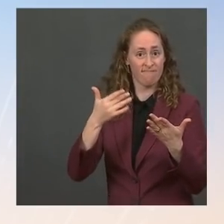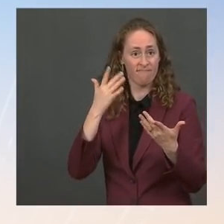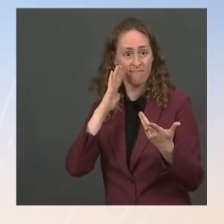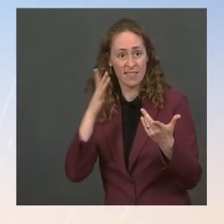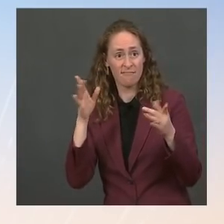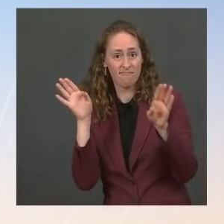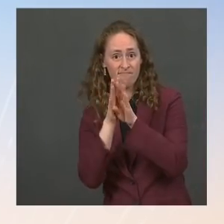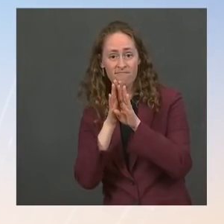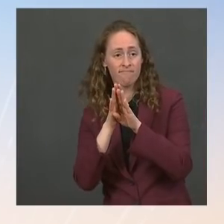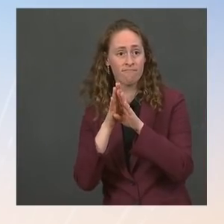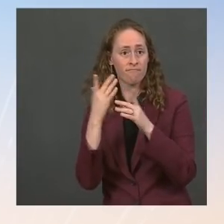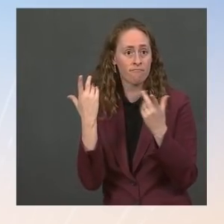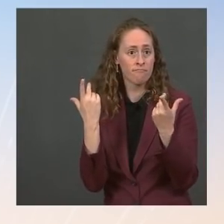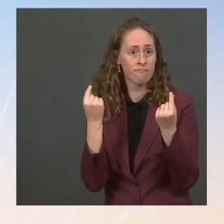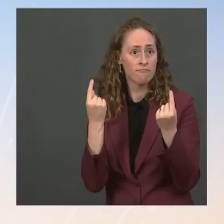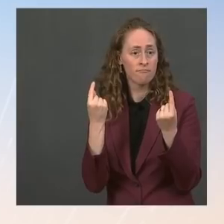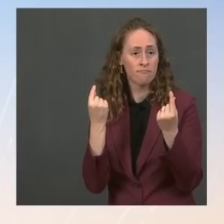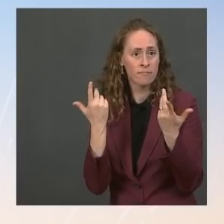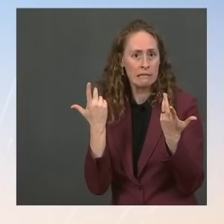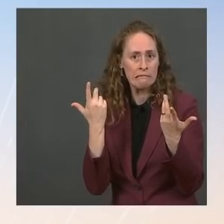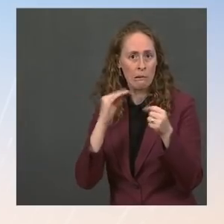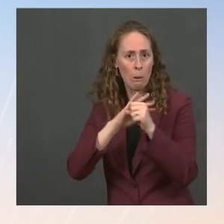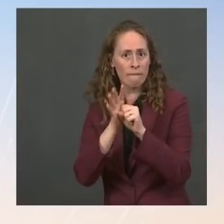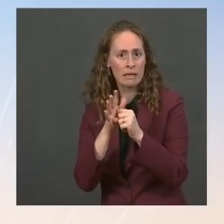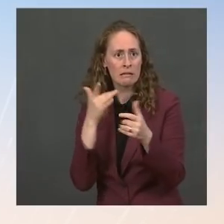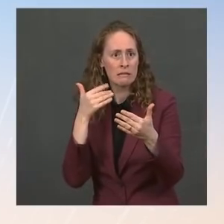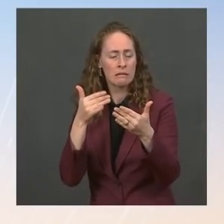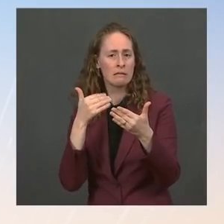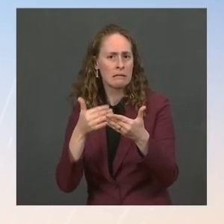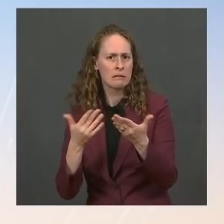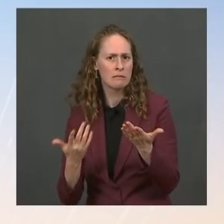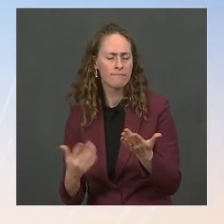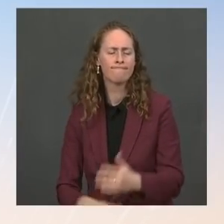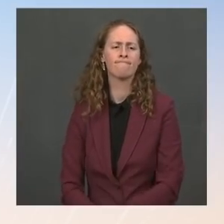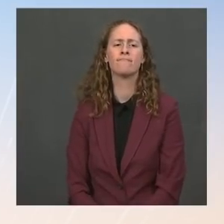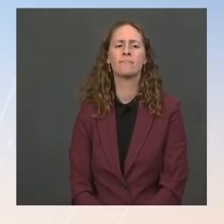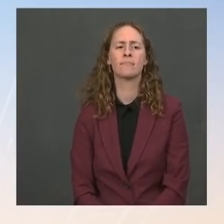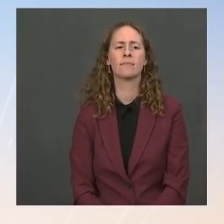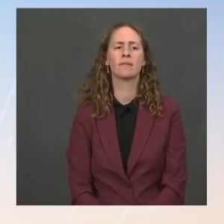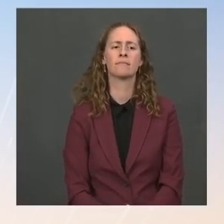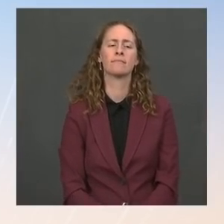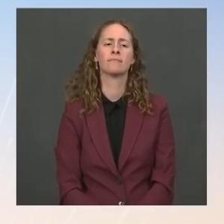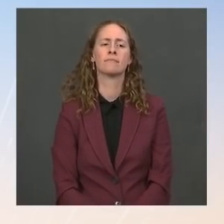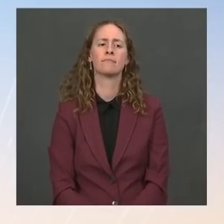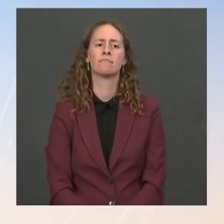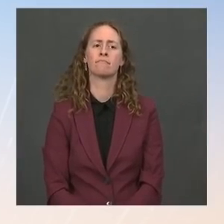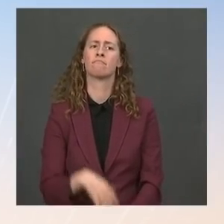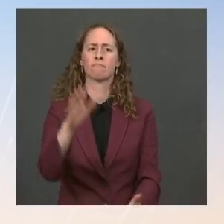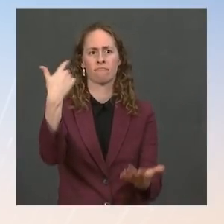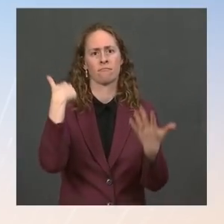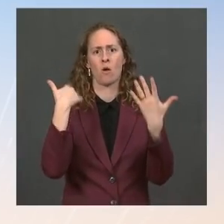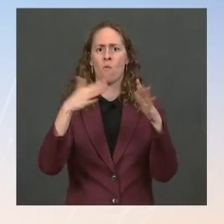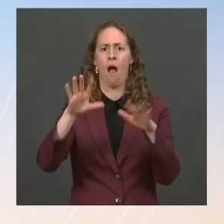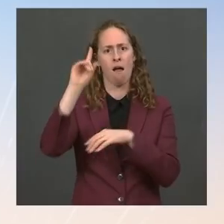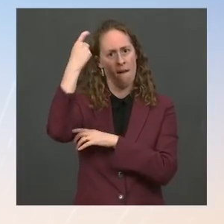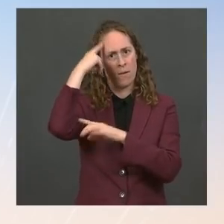Ms Psaki: Well, our effort right now is to prevent a government shutdown and to ensure we are not facing a government shutdown.